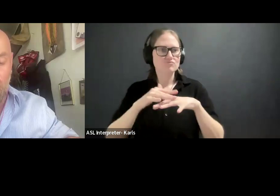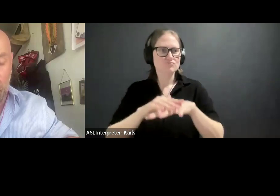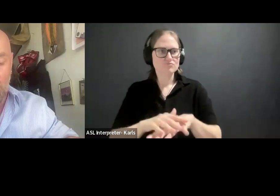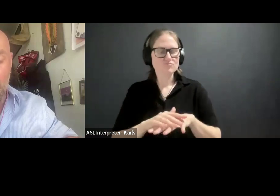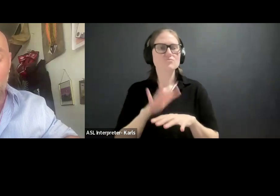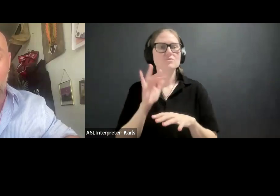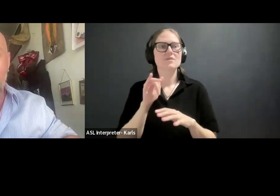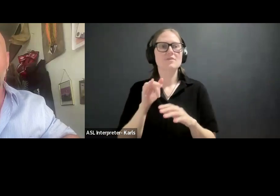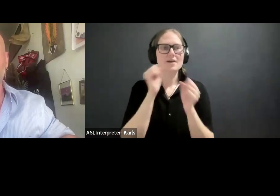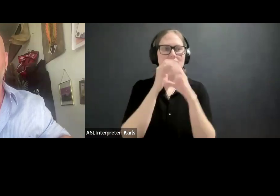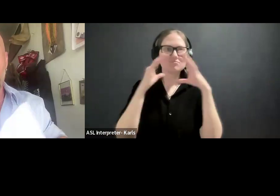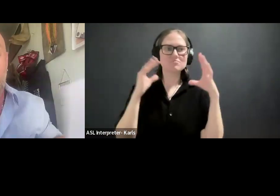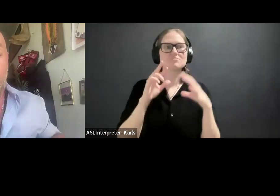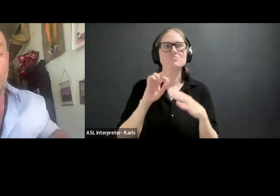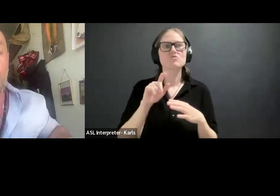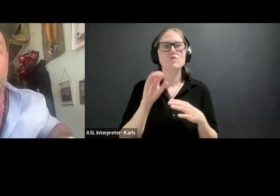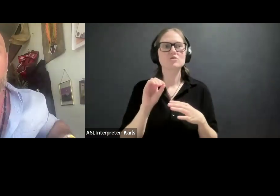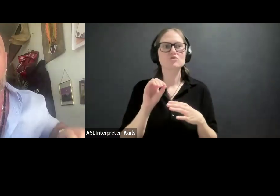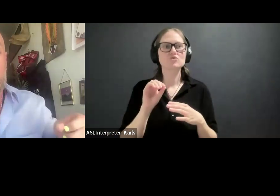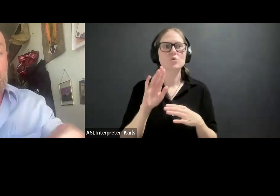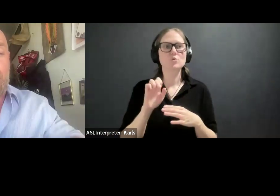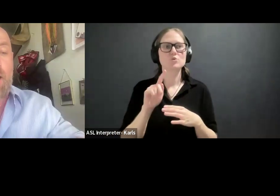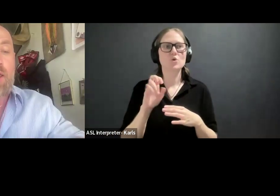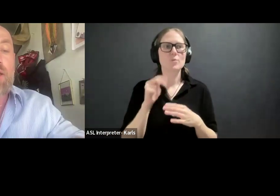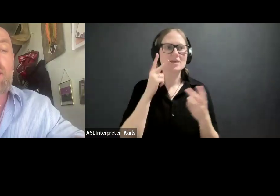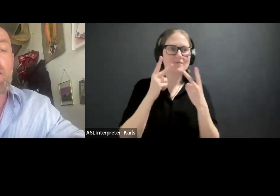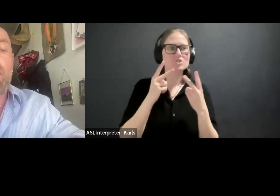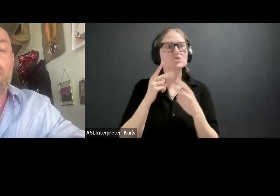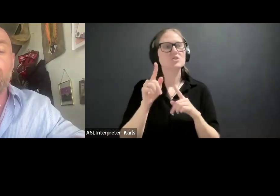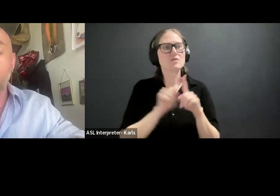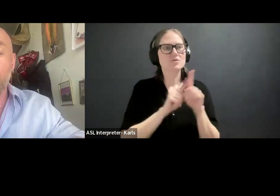But, with more hardcore gay sex. The intensity varies throughout the day.